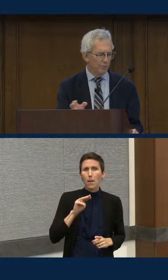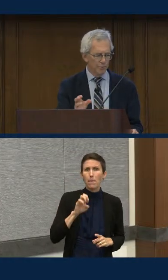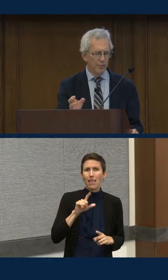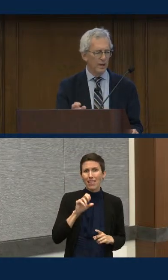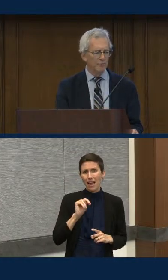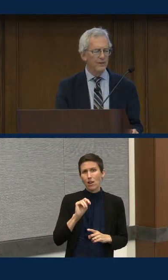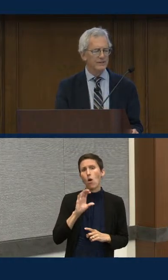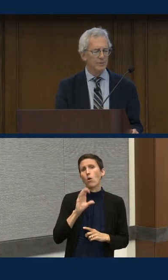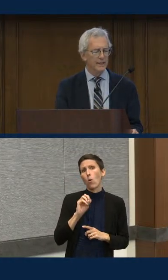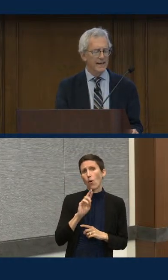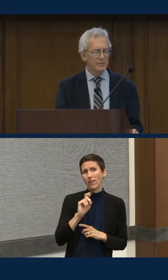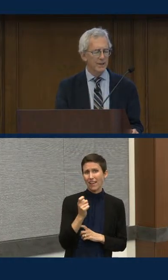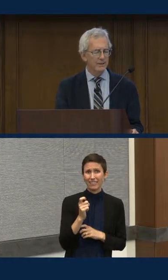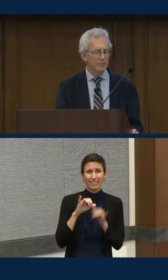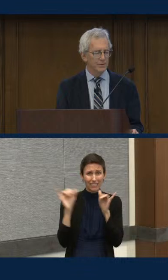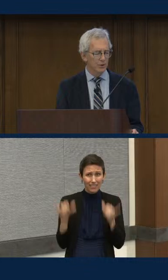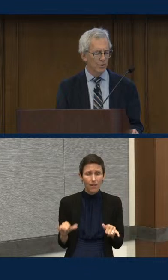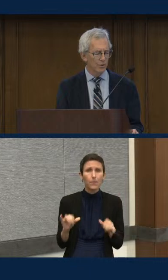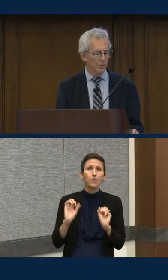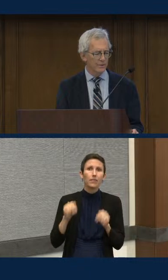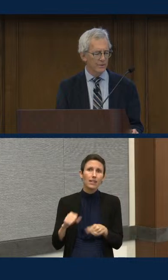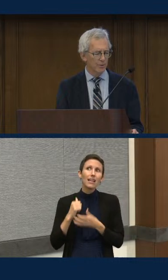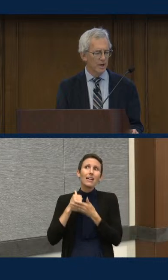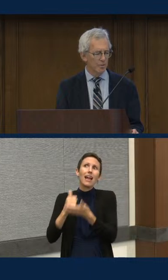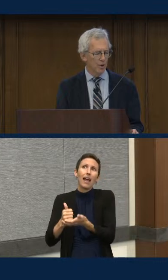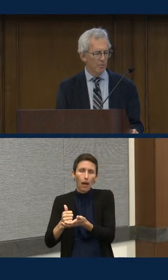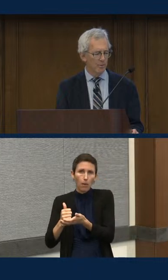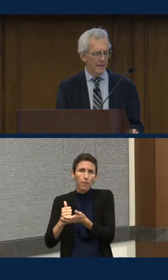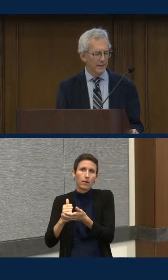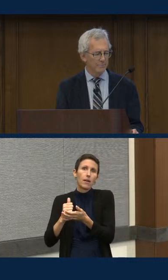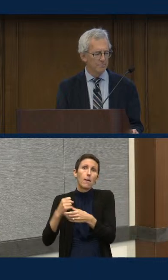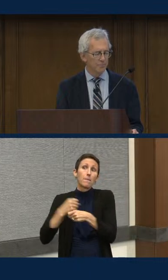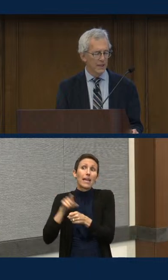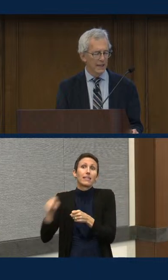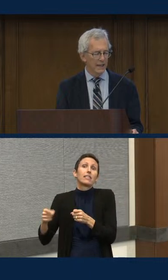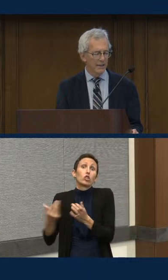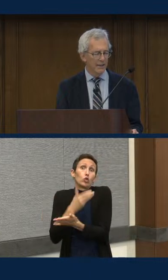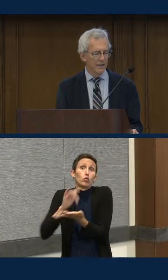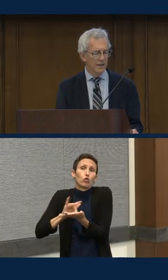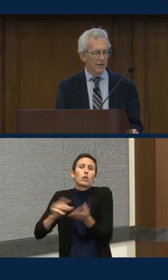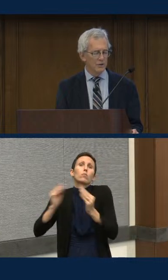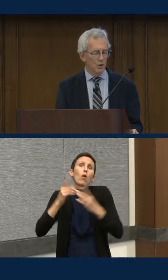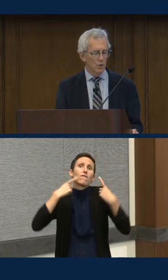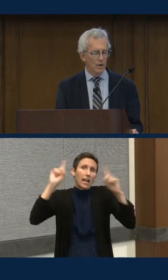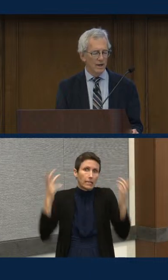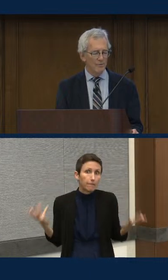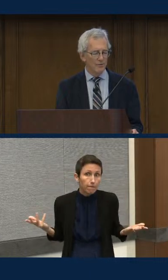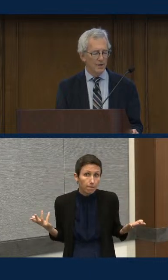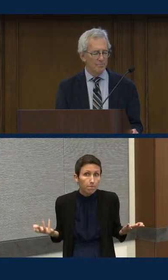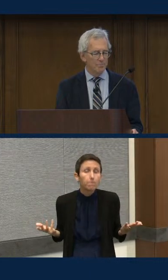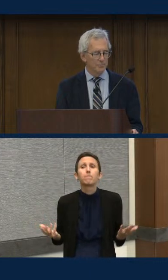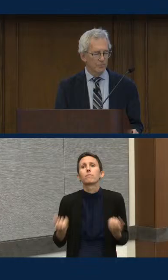molanacordant system to fix some aspects of the drugs that are